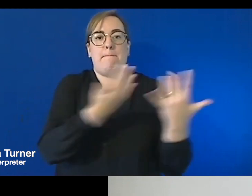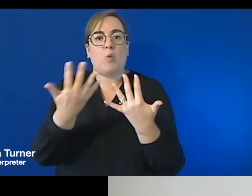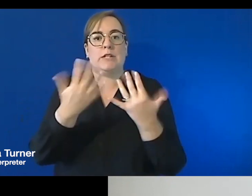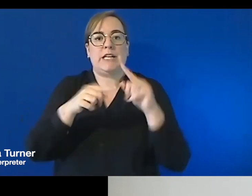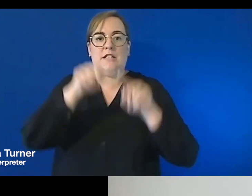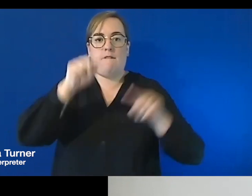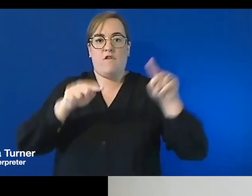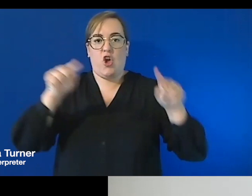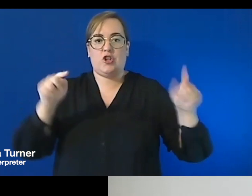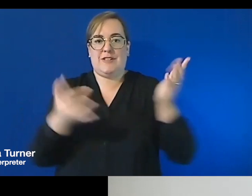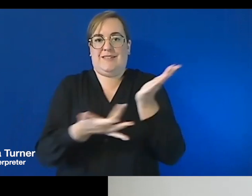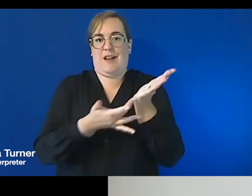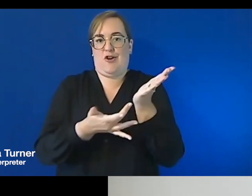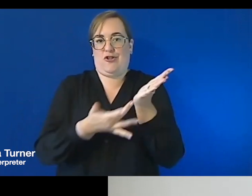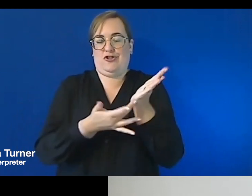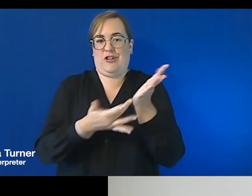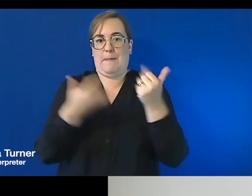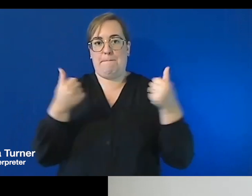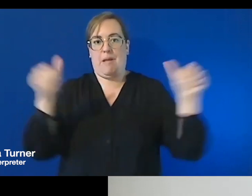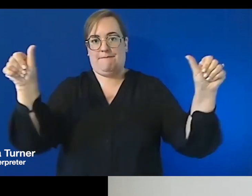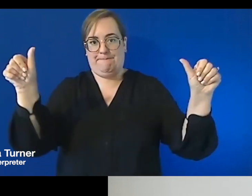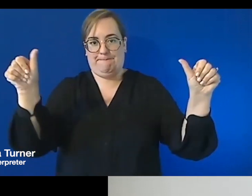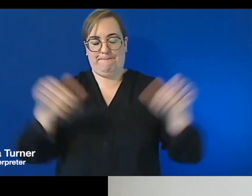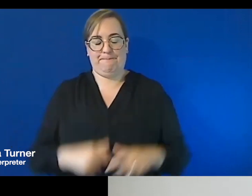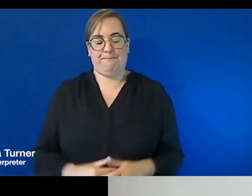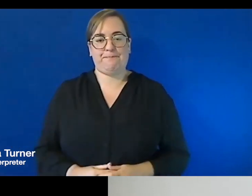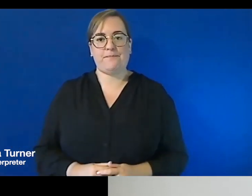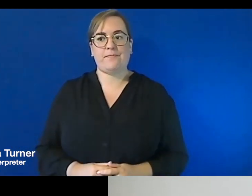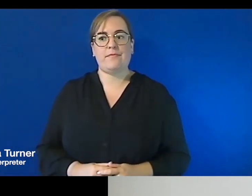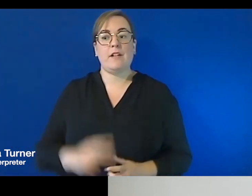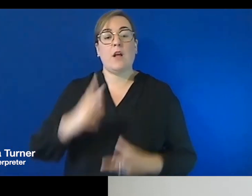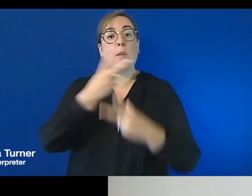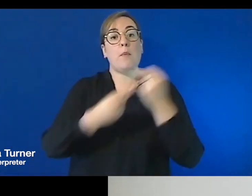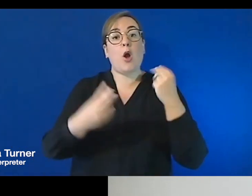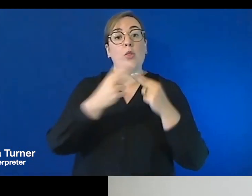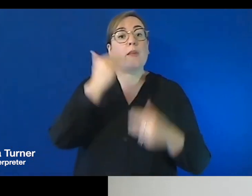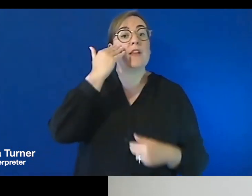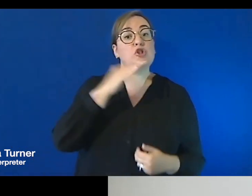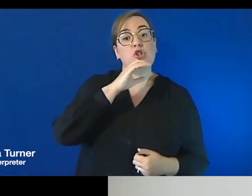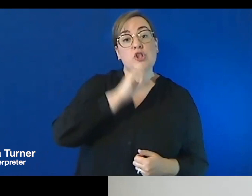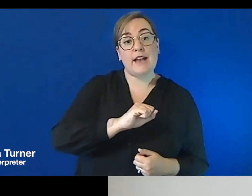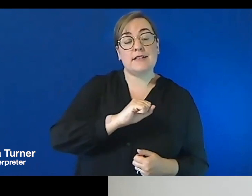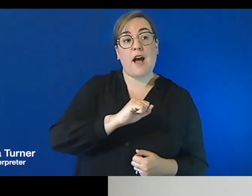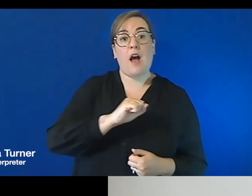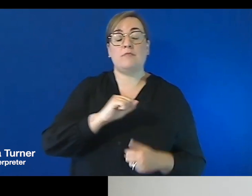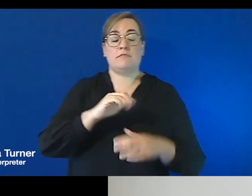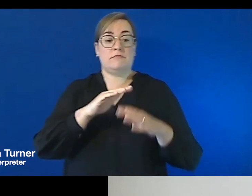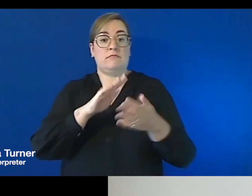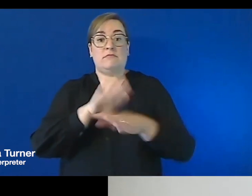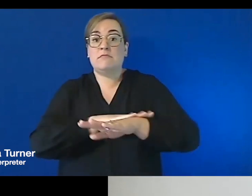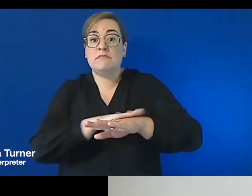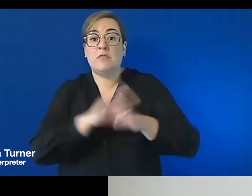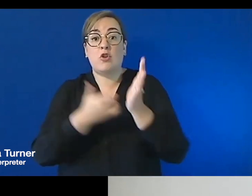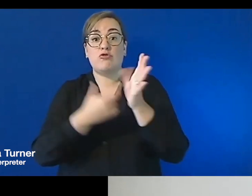both in terms of a gender, race problems and also disability, neurodiversity problems.